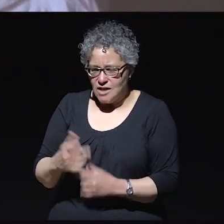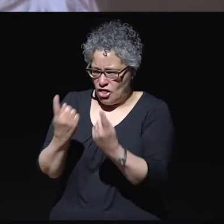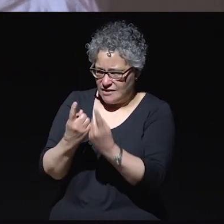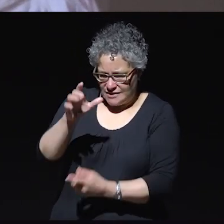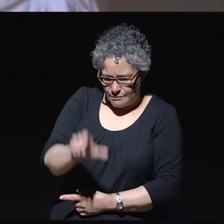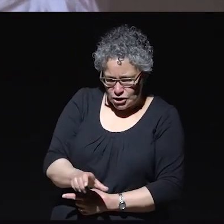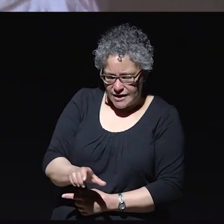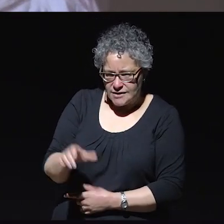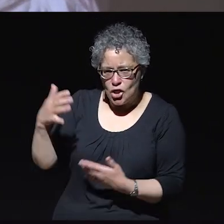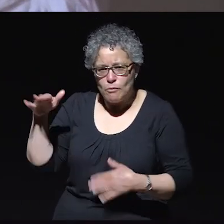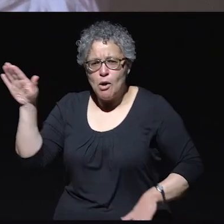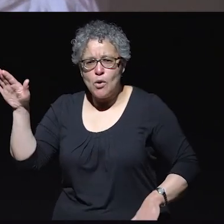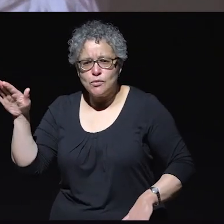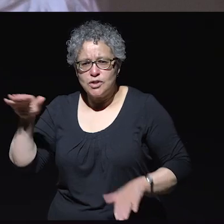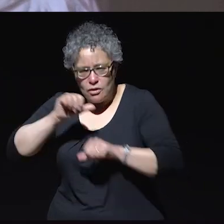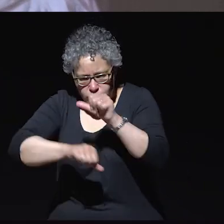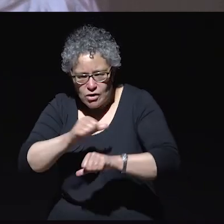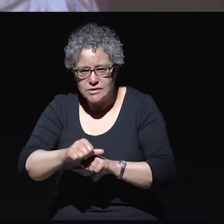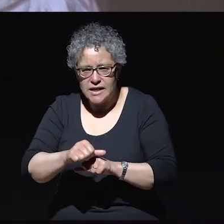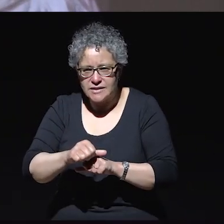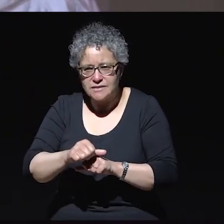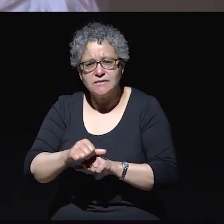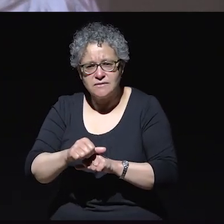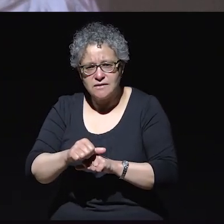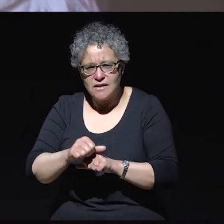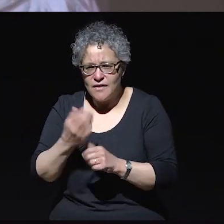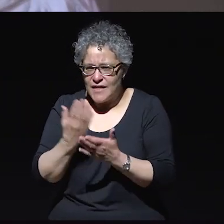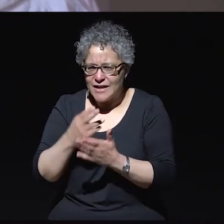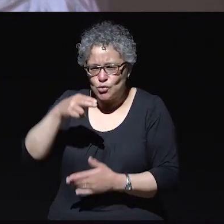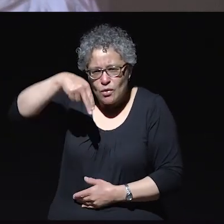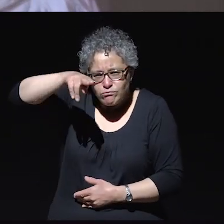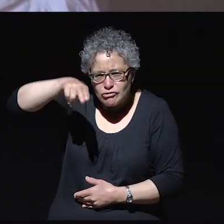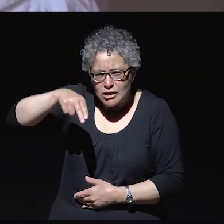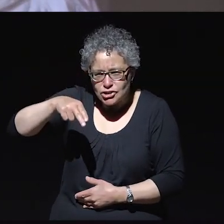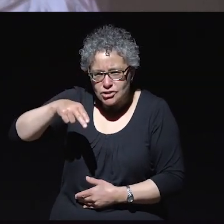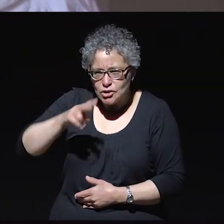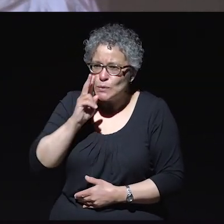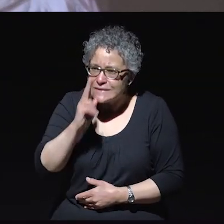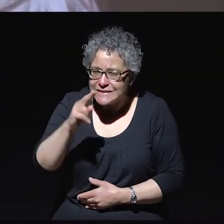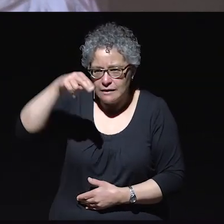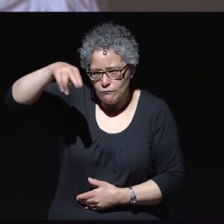the actual painterliness of the works, of the brushwork, actually being in, sort of, synergy with each other.